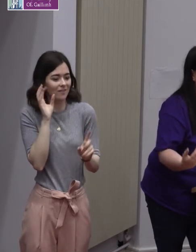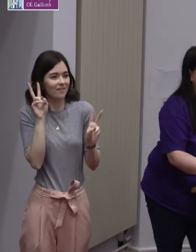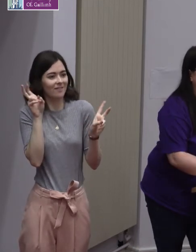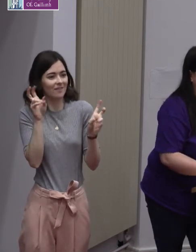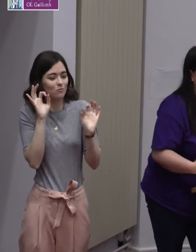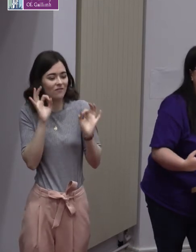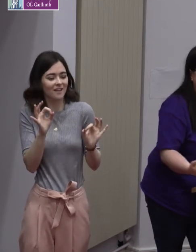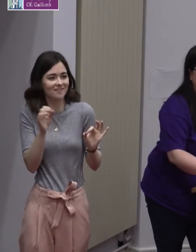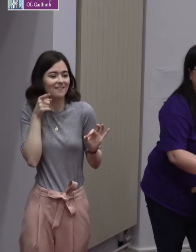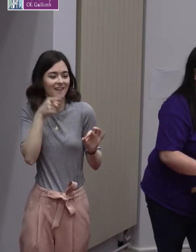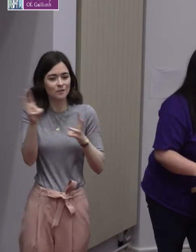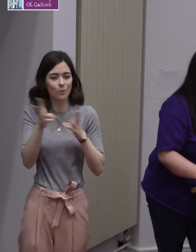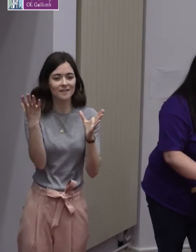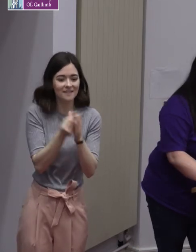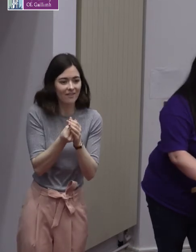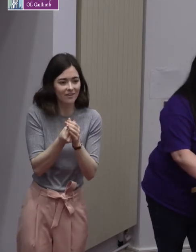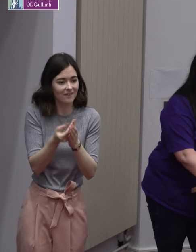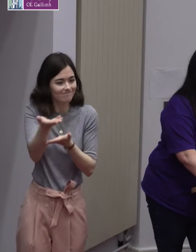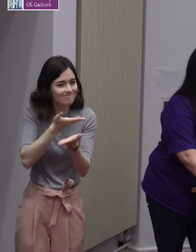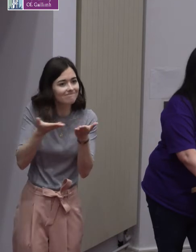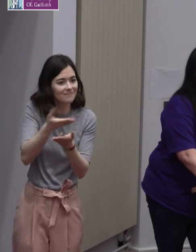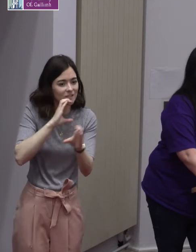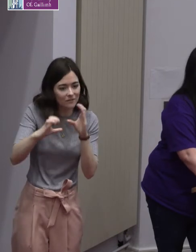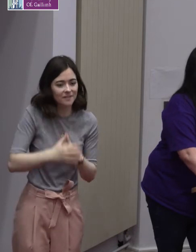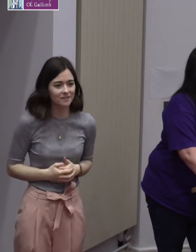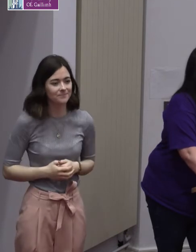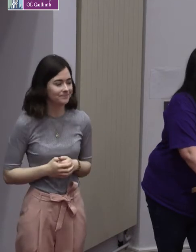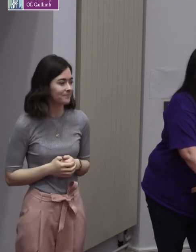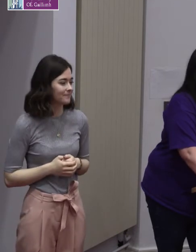together and the talking together.